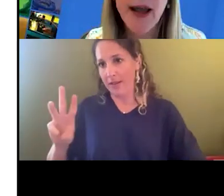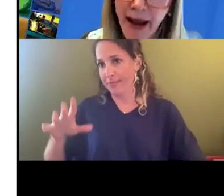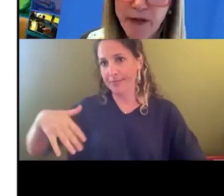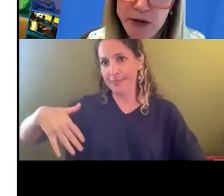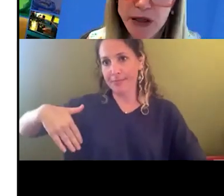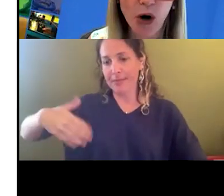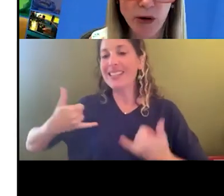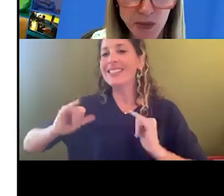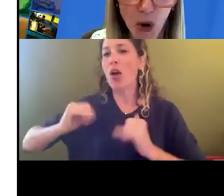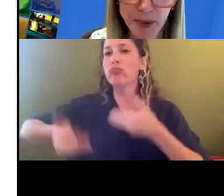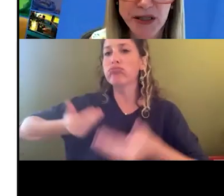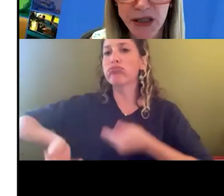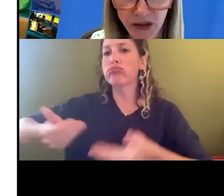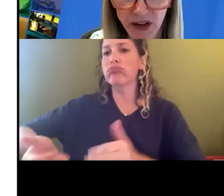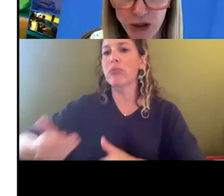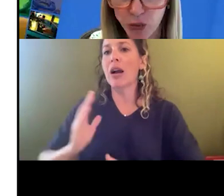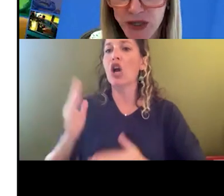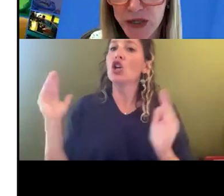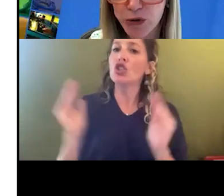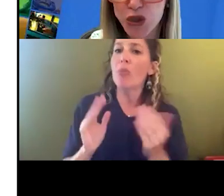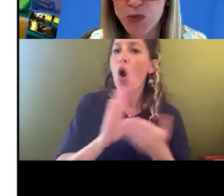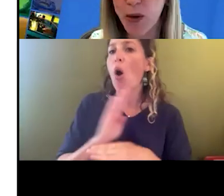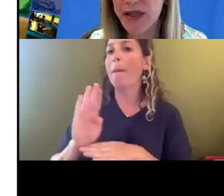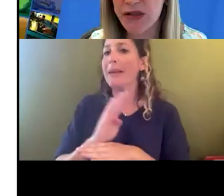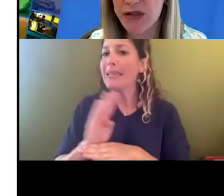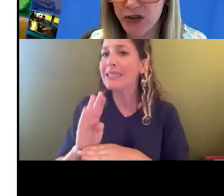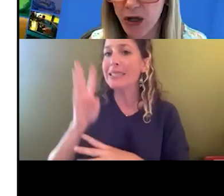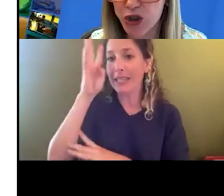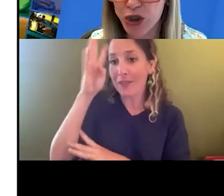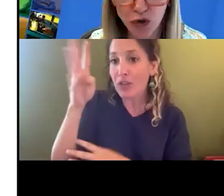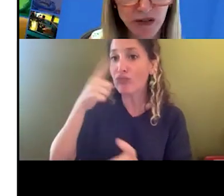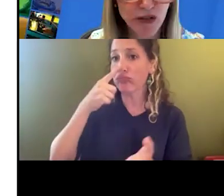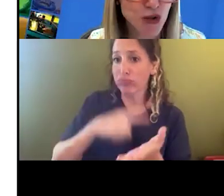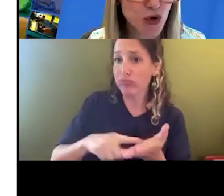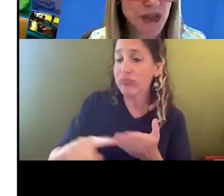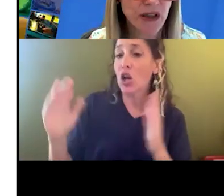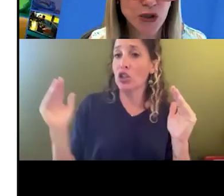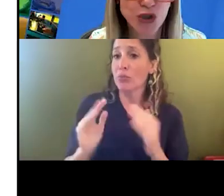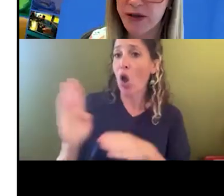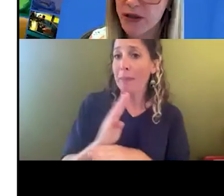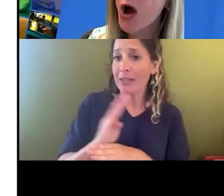Those are our small business innovation research, small business technology transfer terms and conditions.